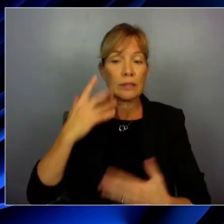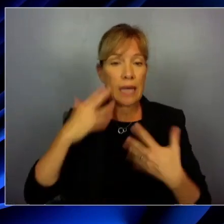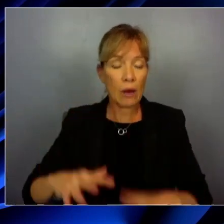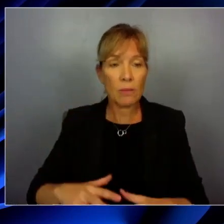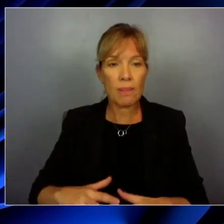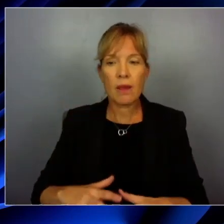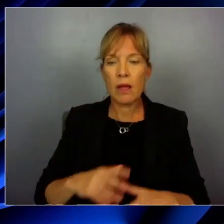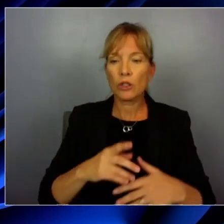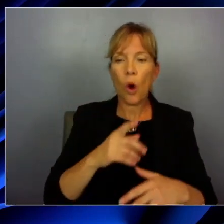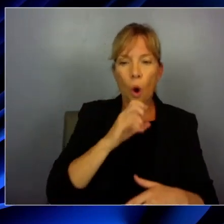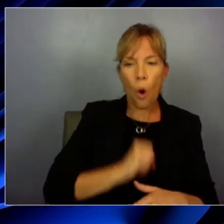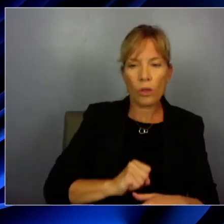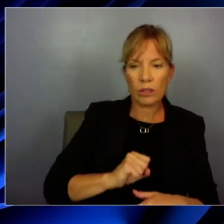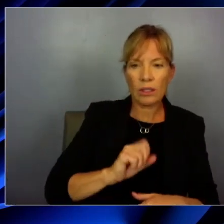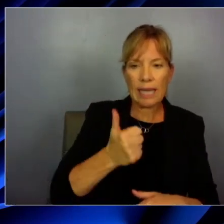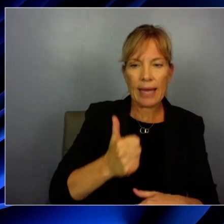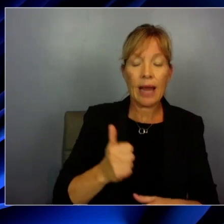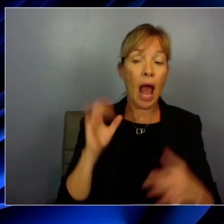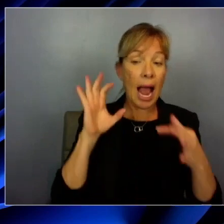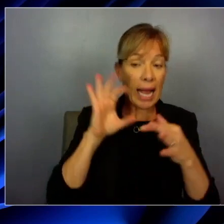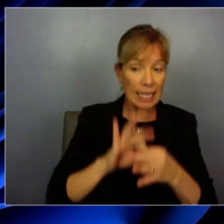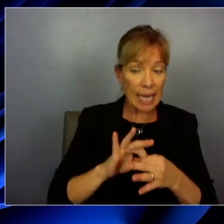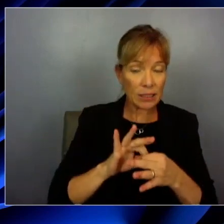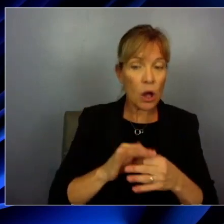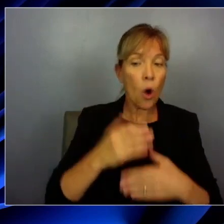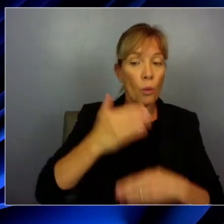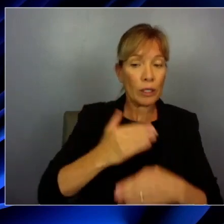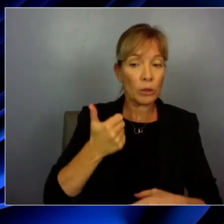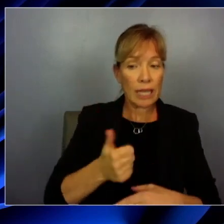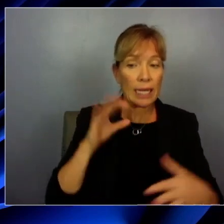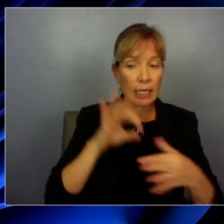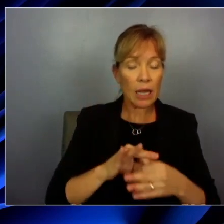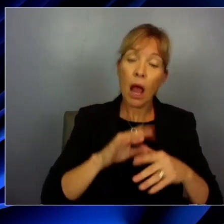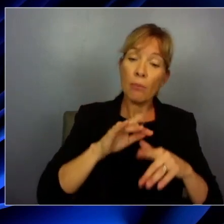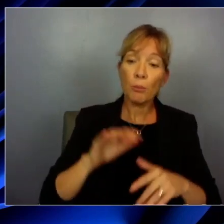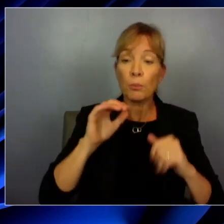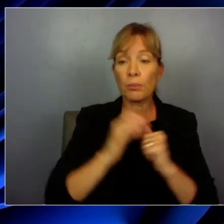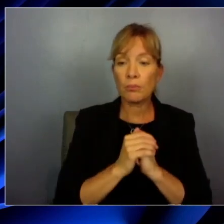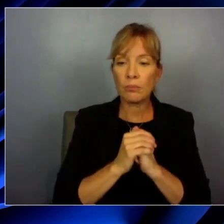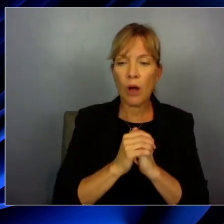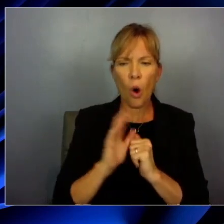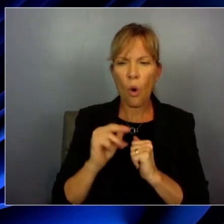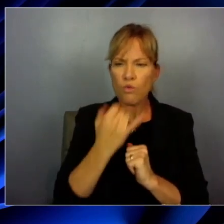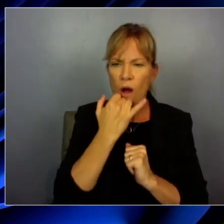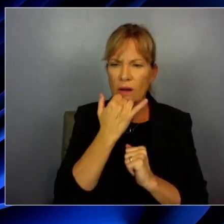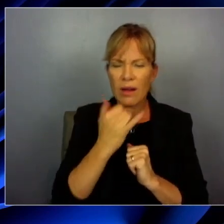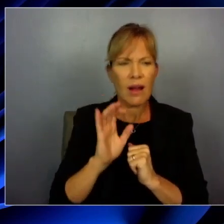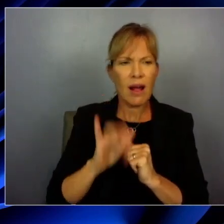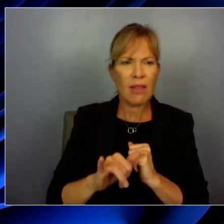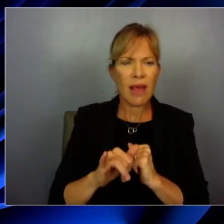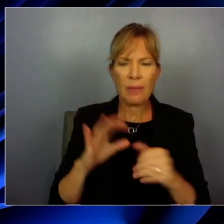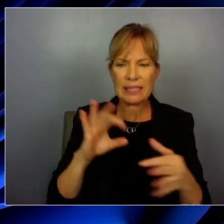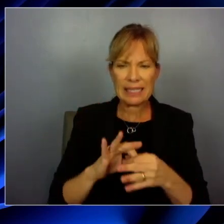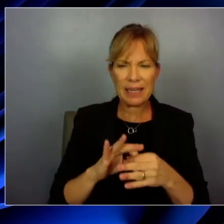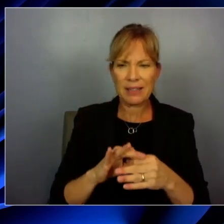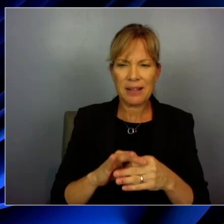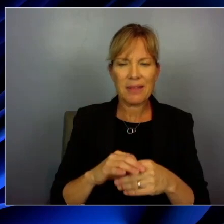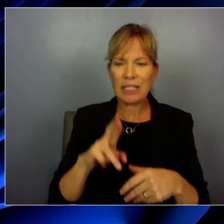that one hears connect Windows 10. No, that was the that was connected for that was reconnect. That's Windows 11.